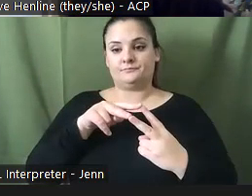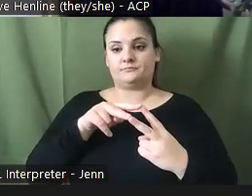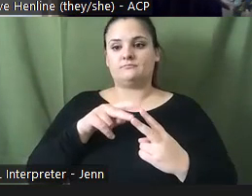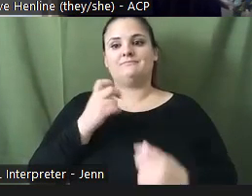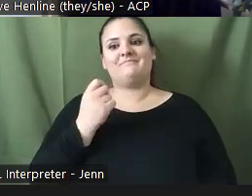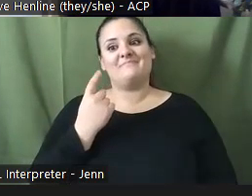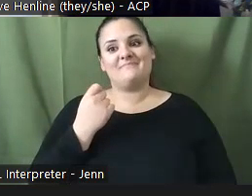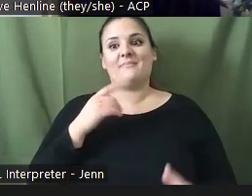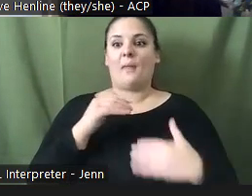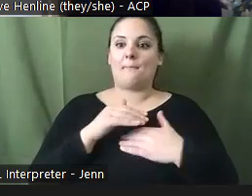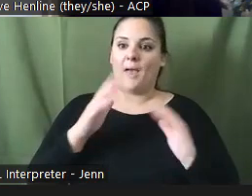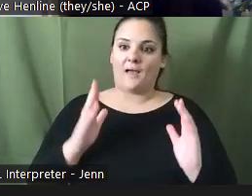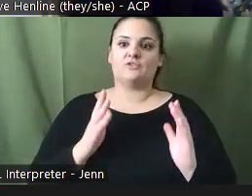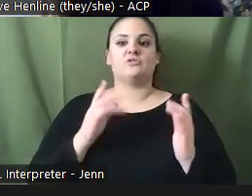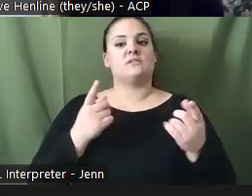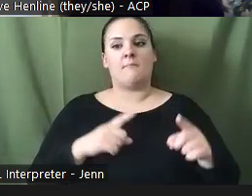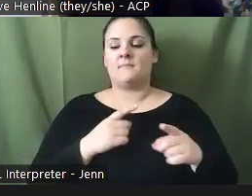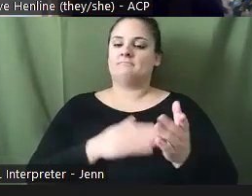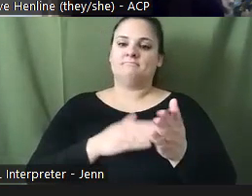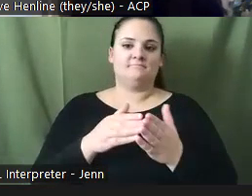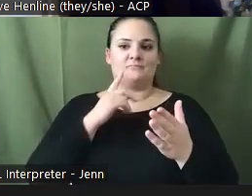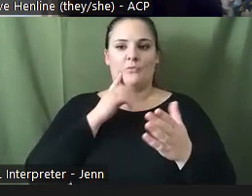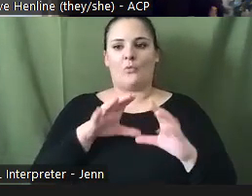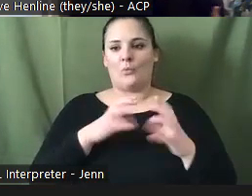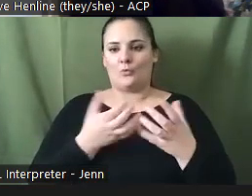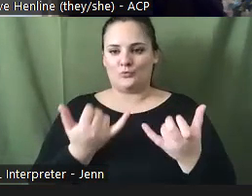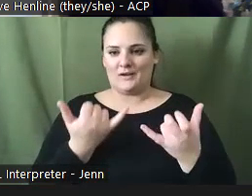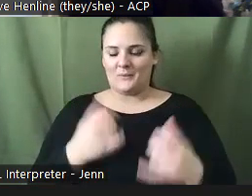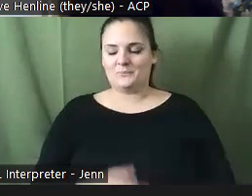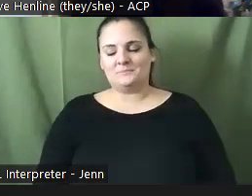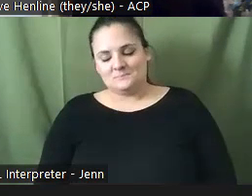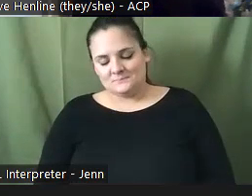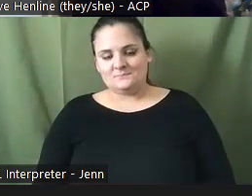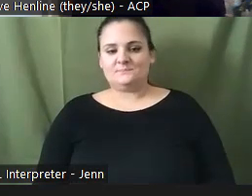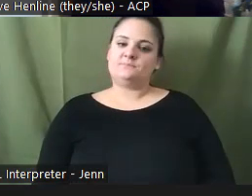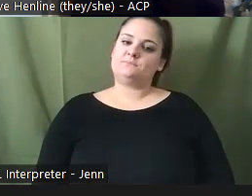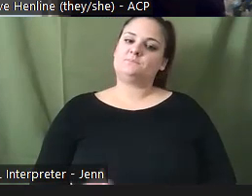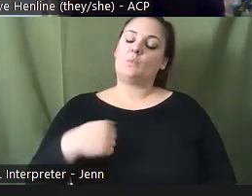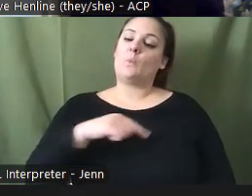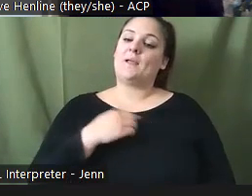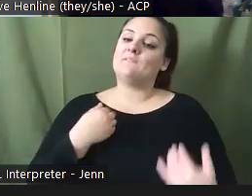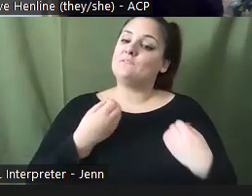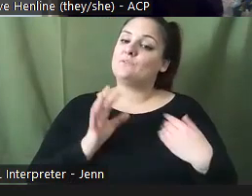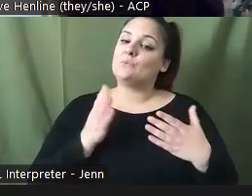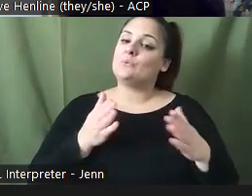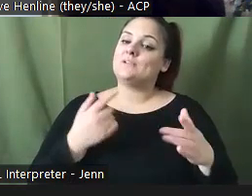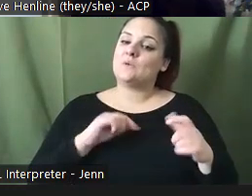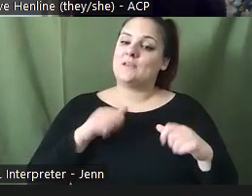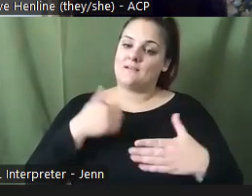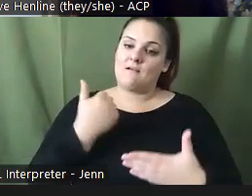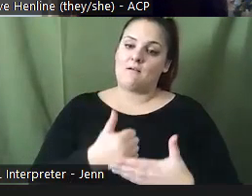of our world right now, so we have some ways that we can help people navigate that.